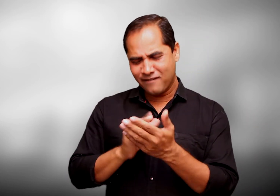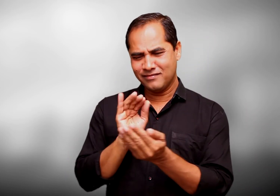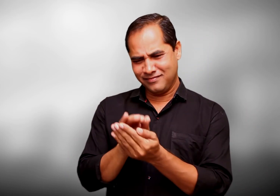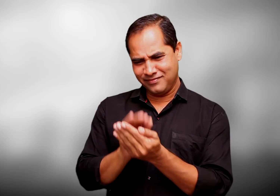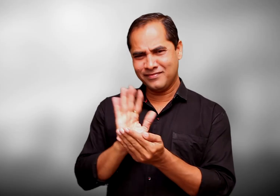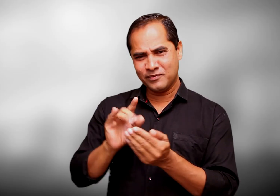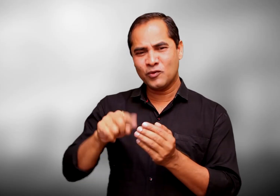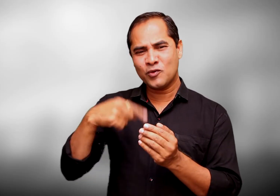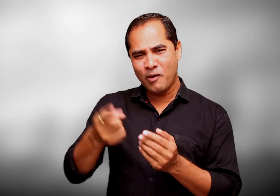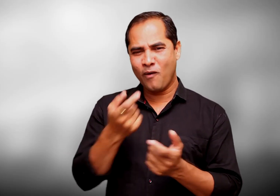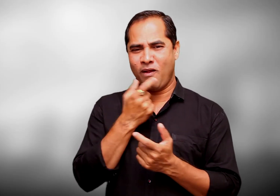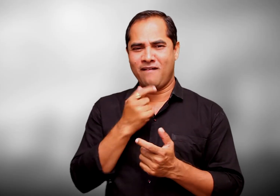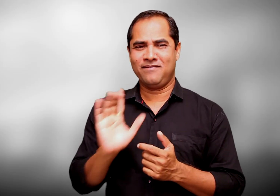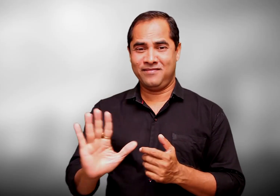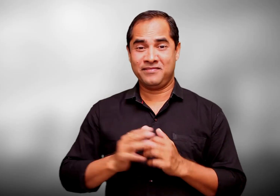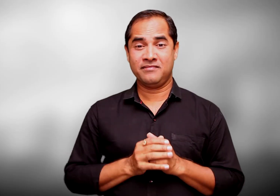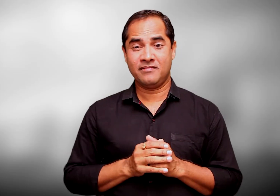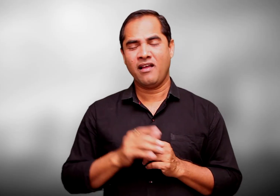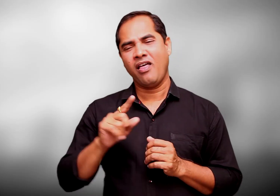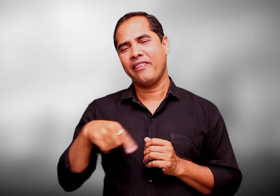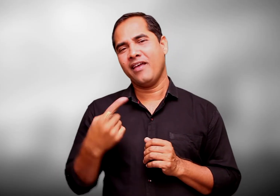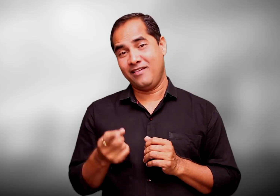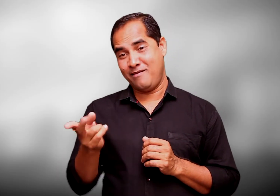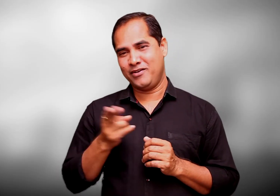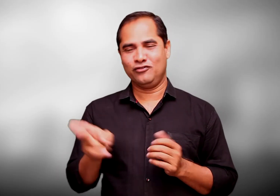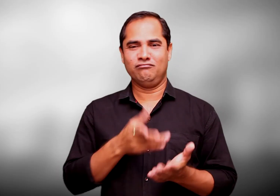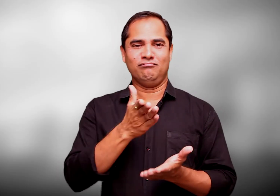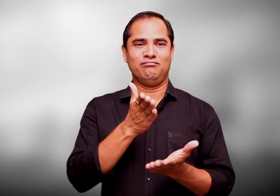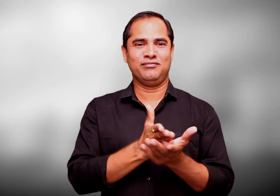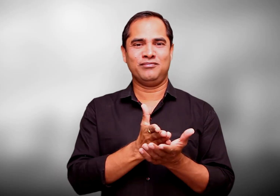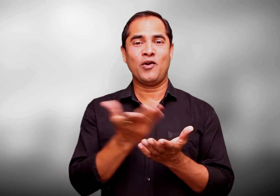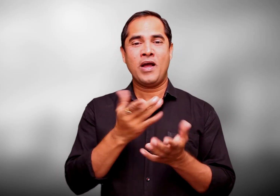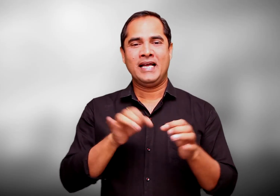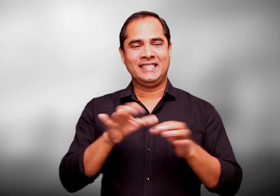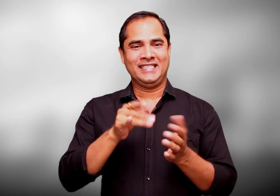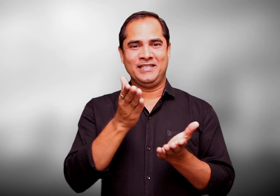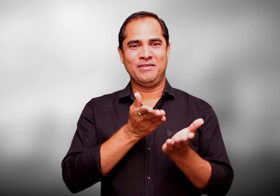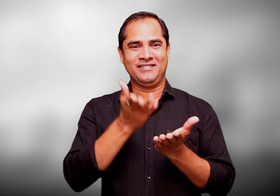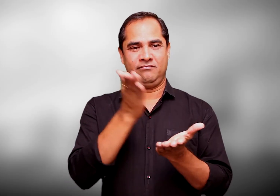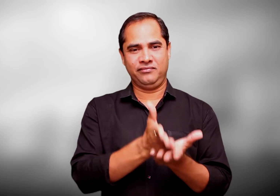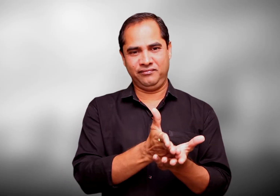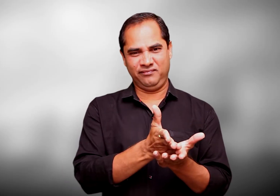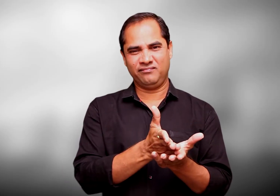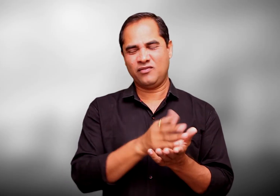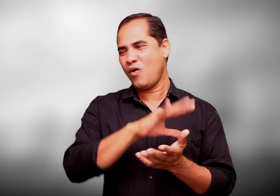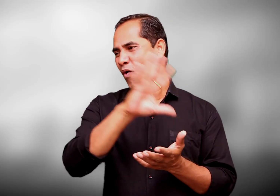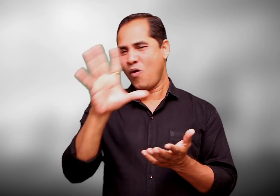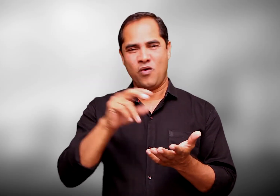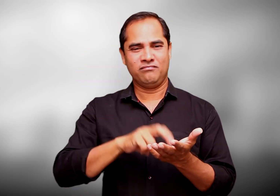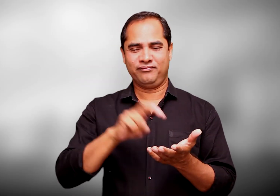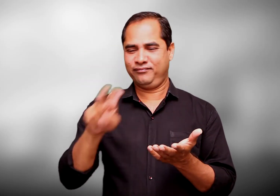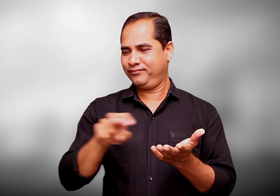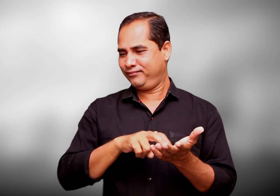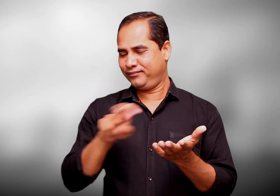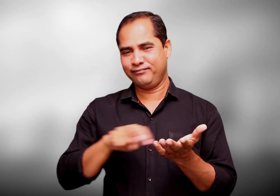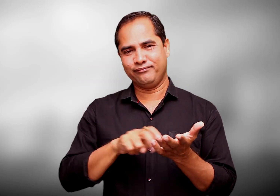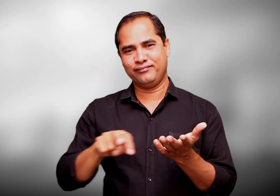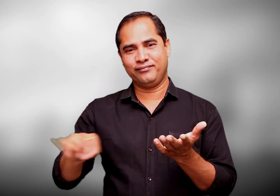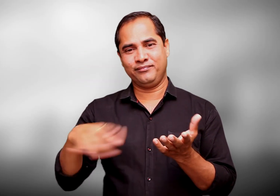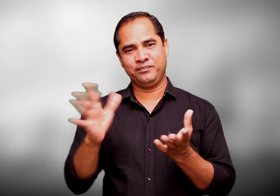tomorrow'. Then the bus stopped and everyone got off.